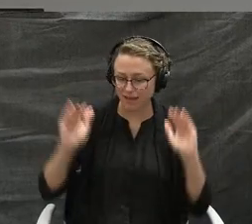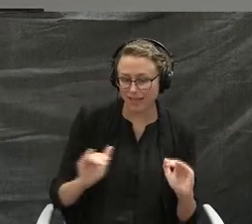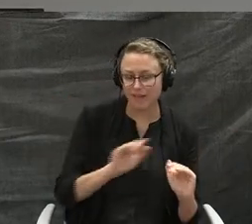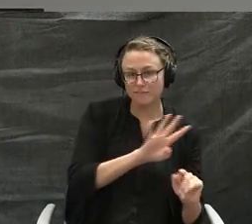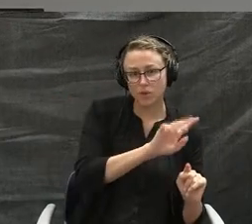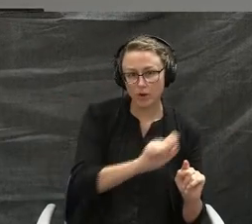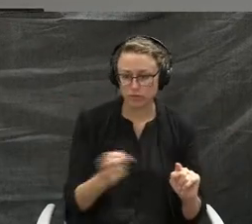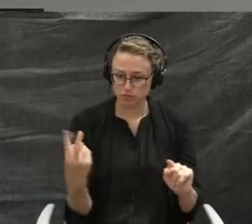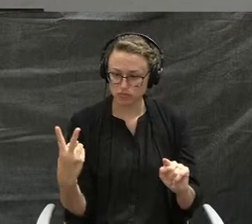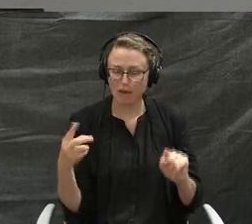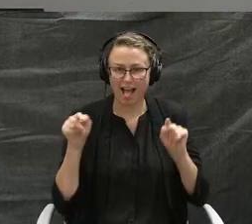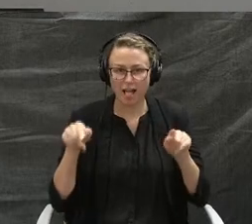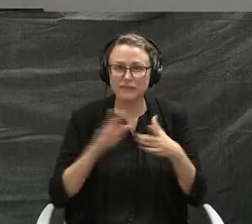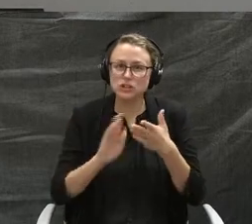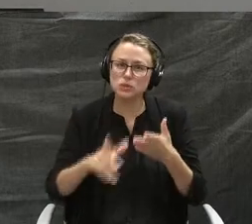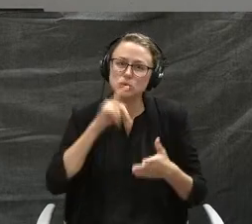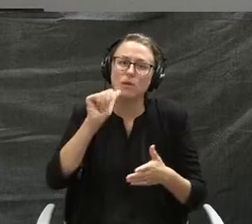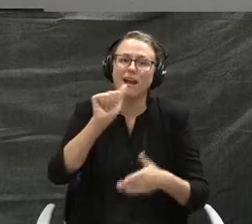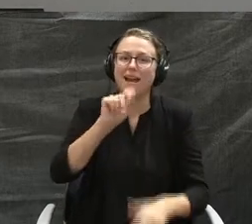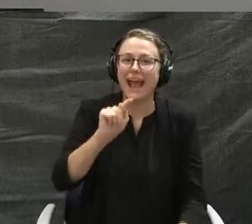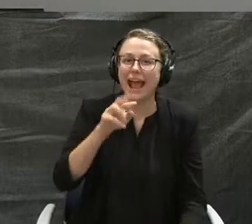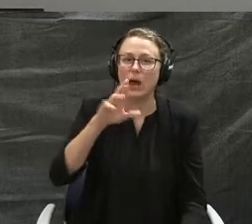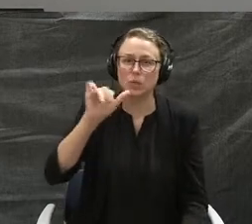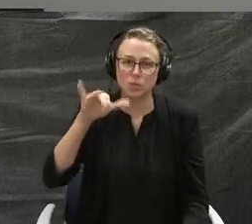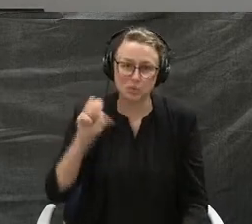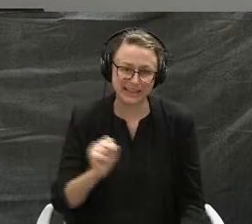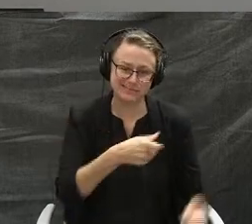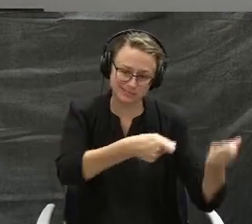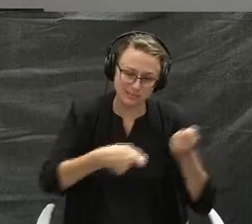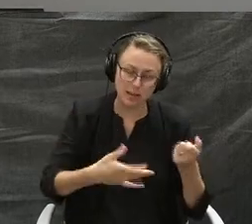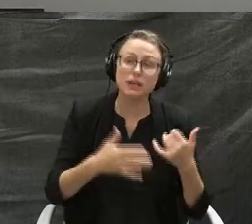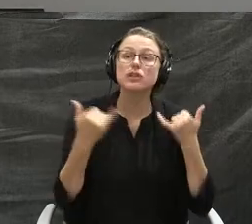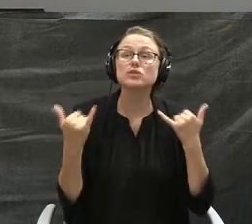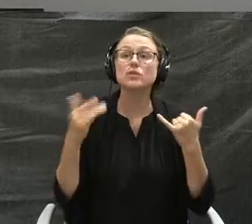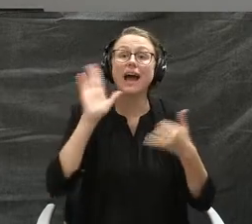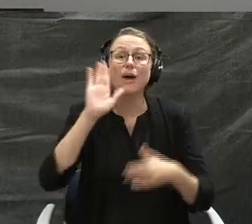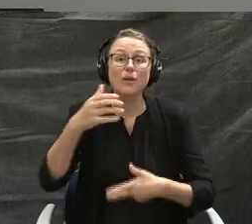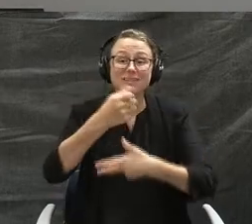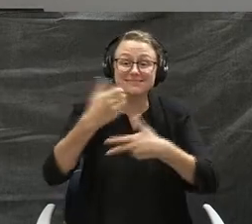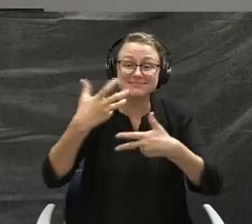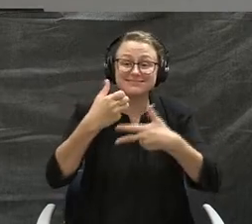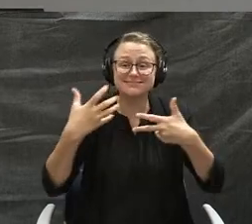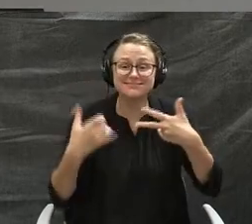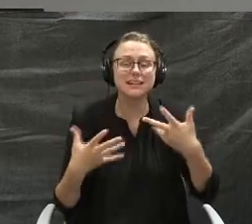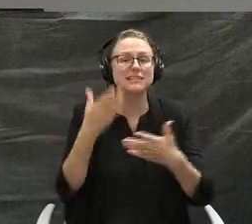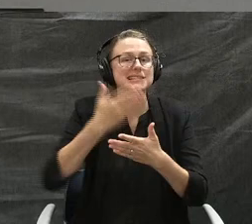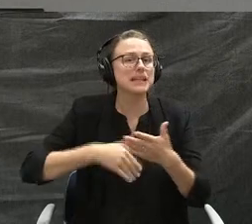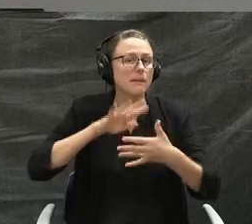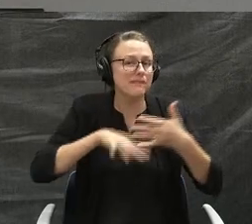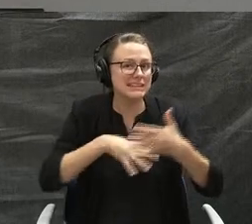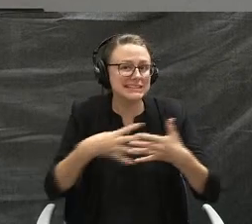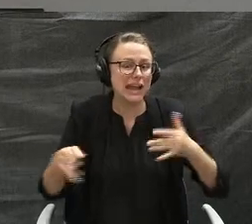were at risk. So now what I'm going to do is I'm going to go into some of the scheduling at the elementary in some of the